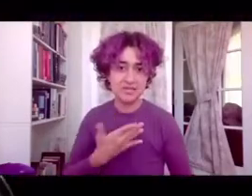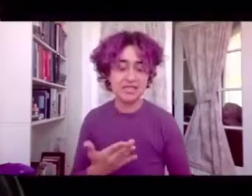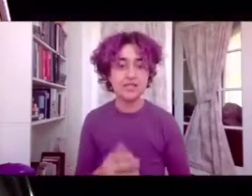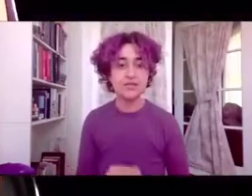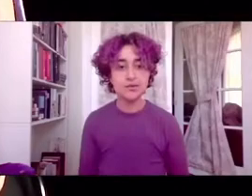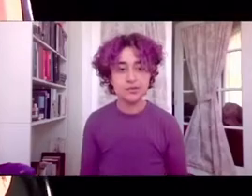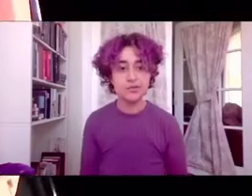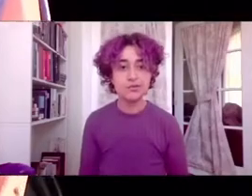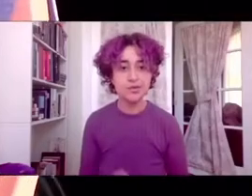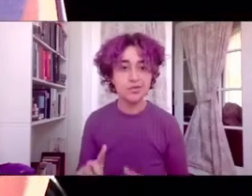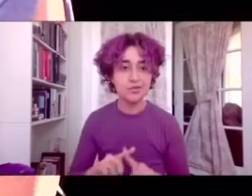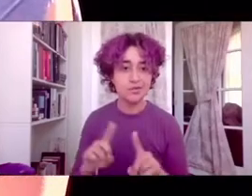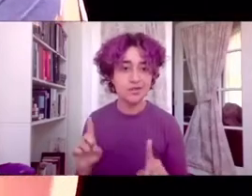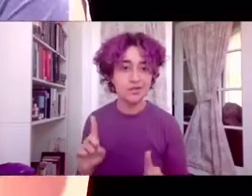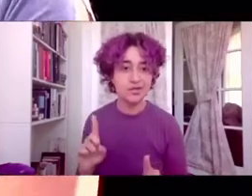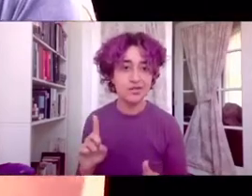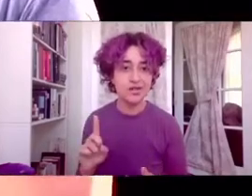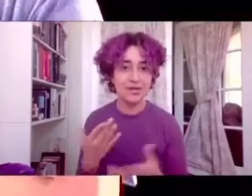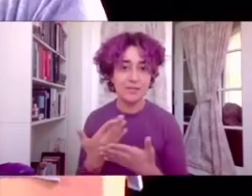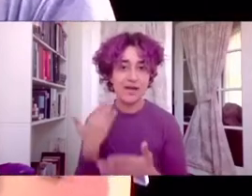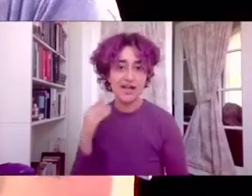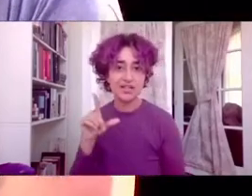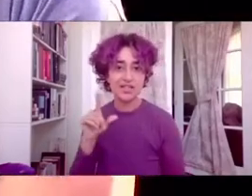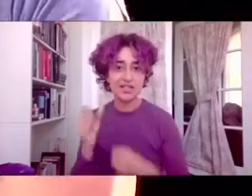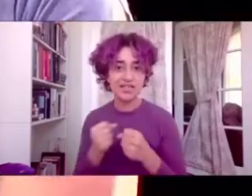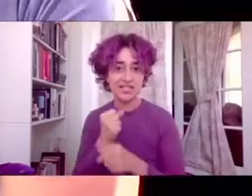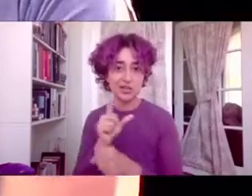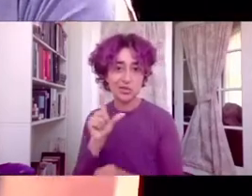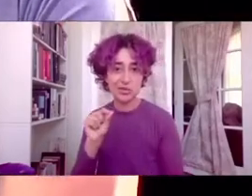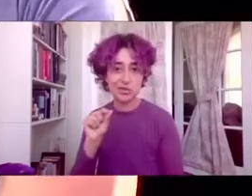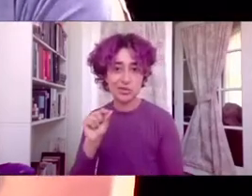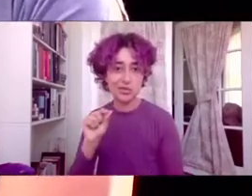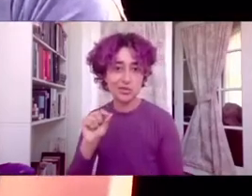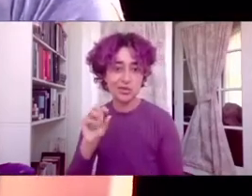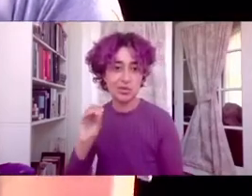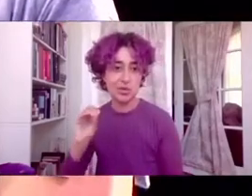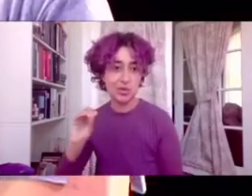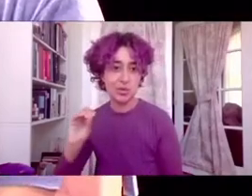but in 2008, I thought I was in love with democracy.